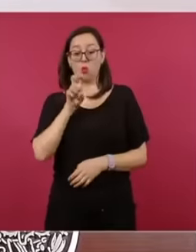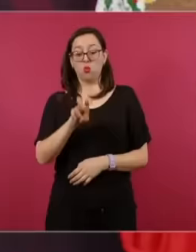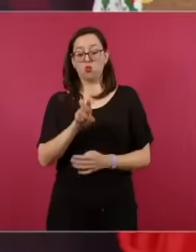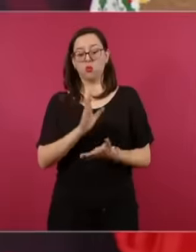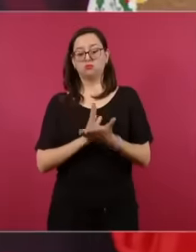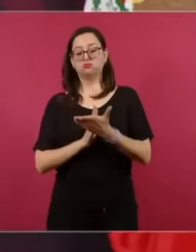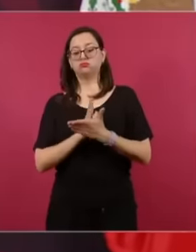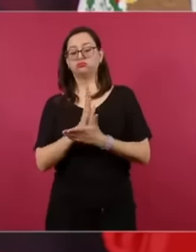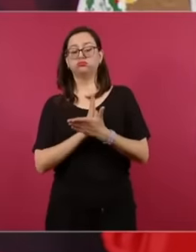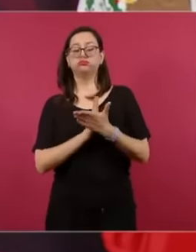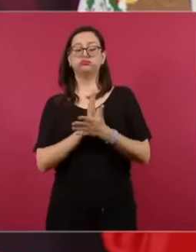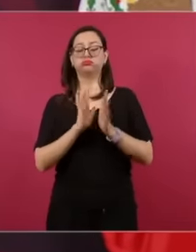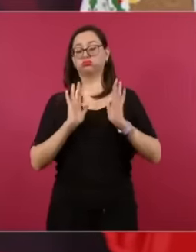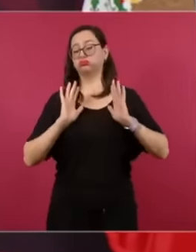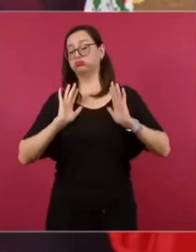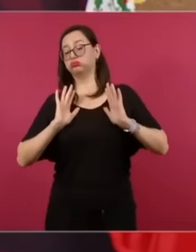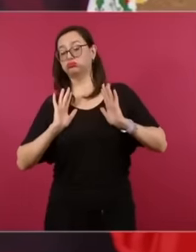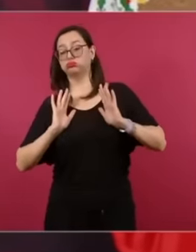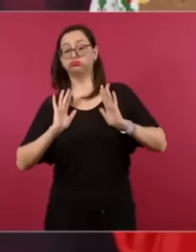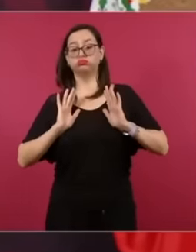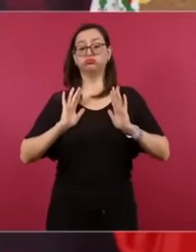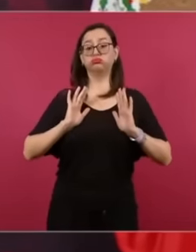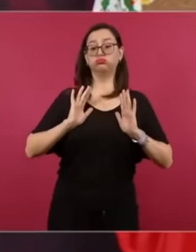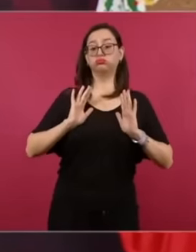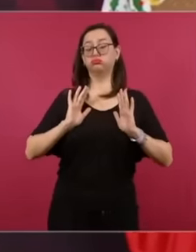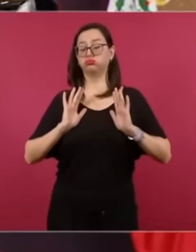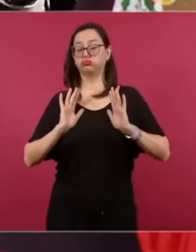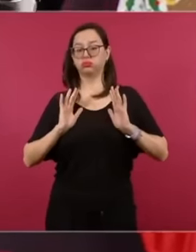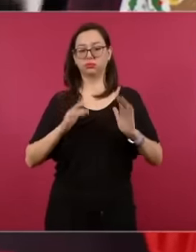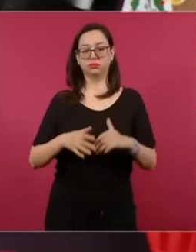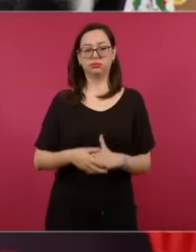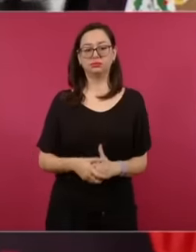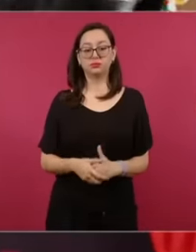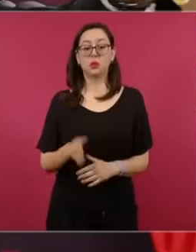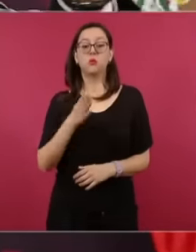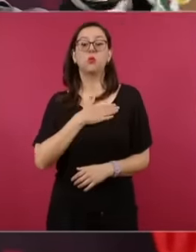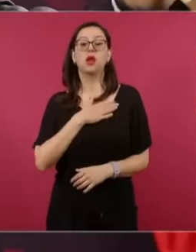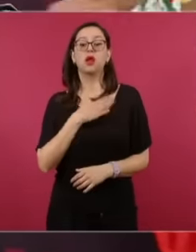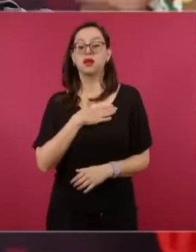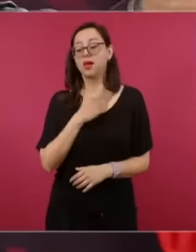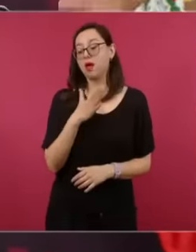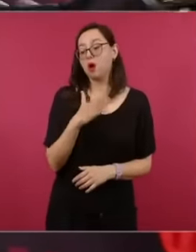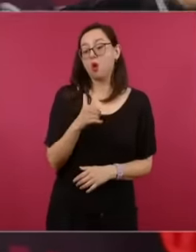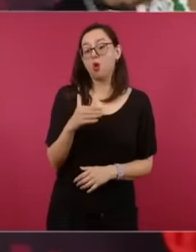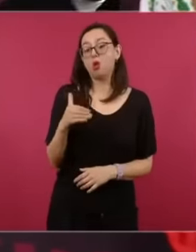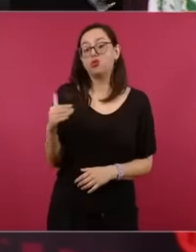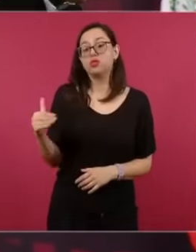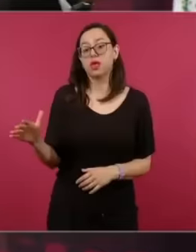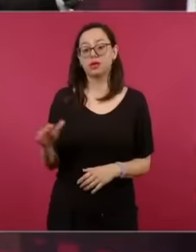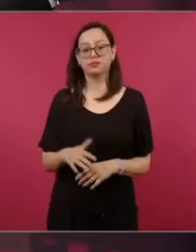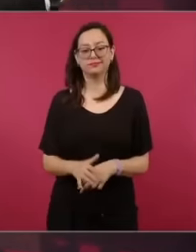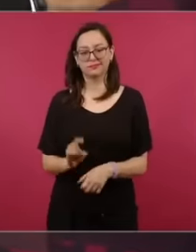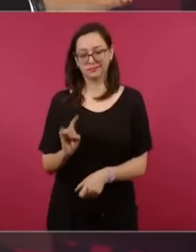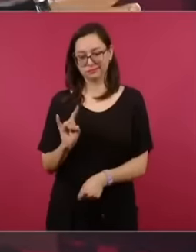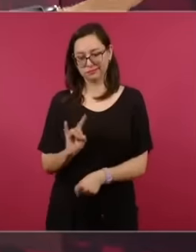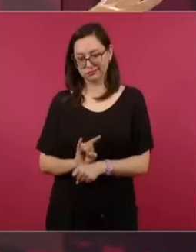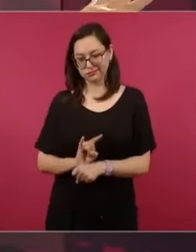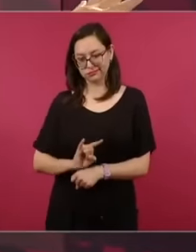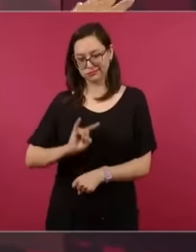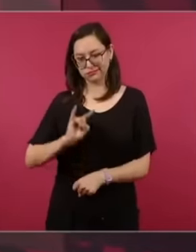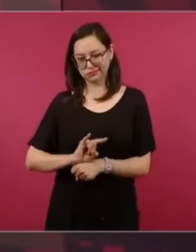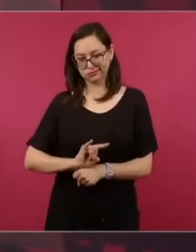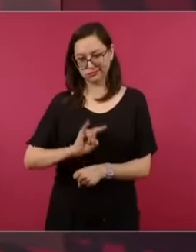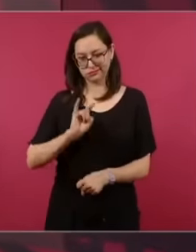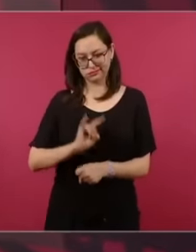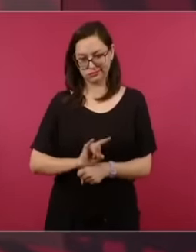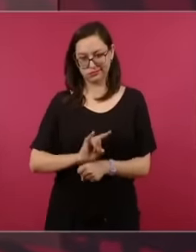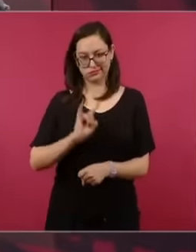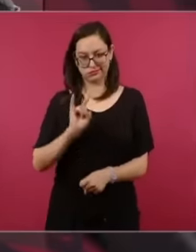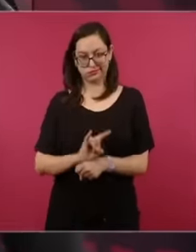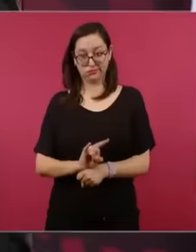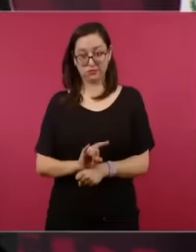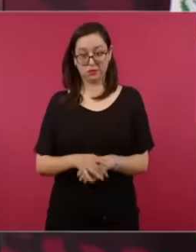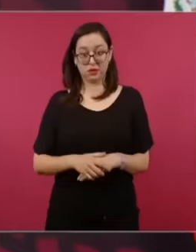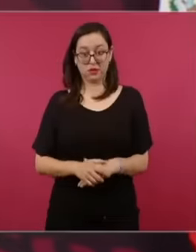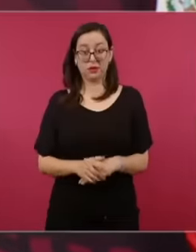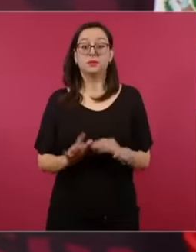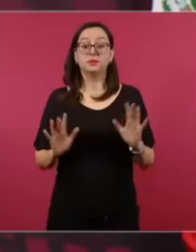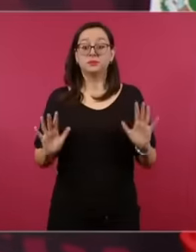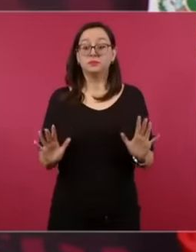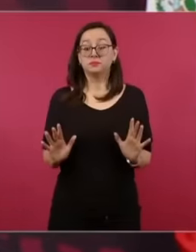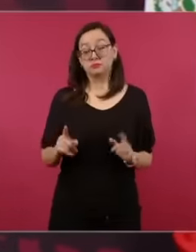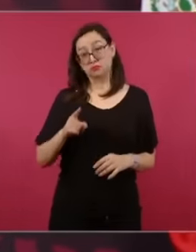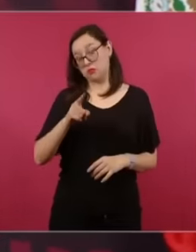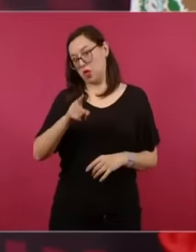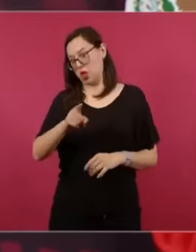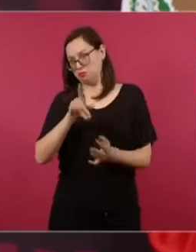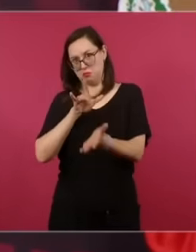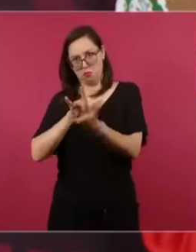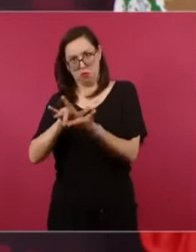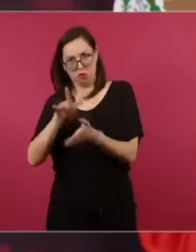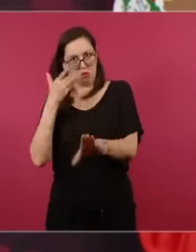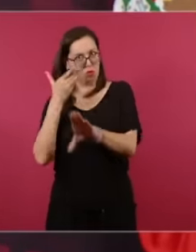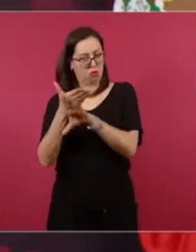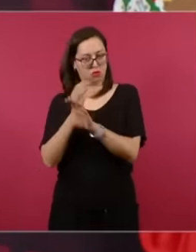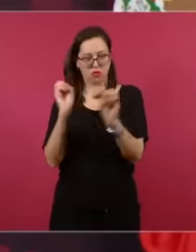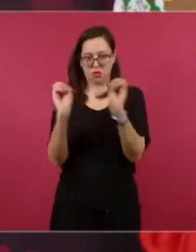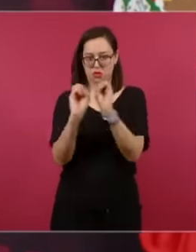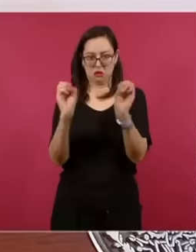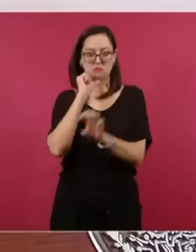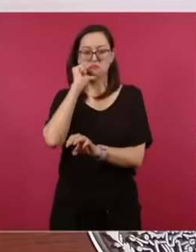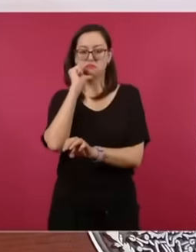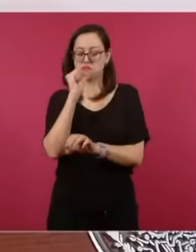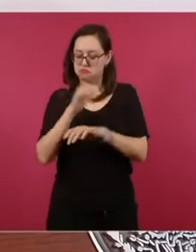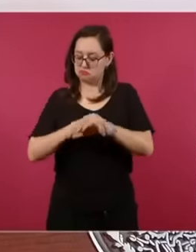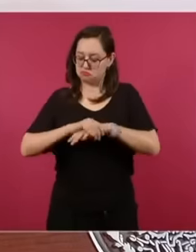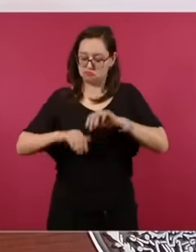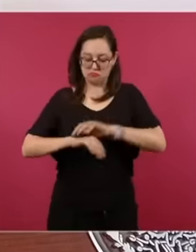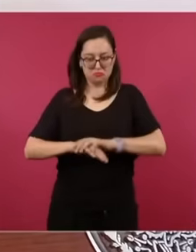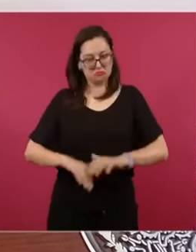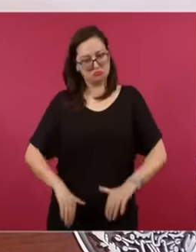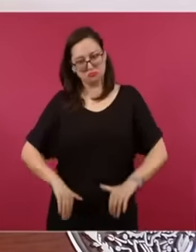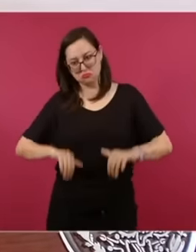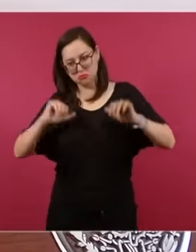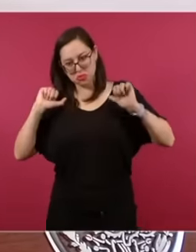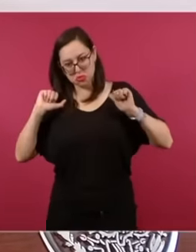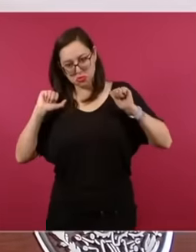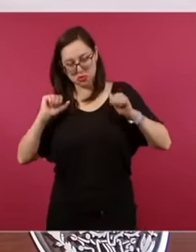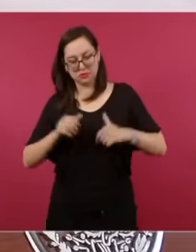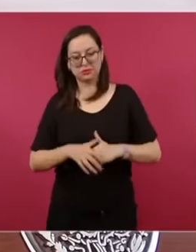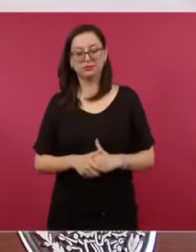vibes to pretend that Look who we have here and that